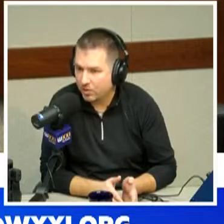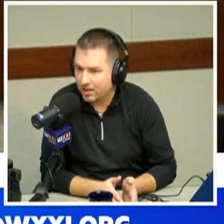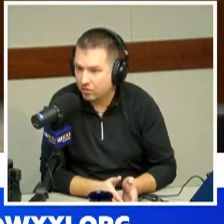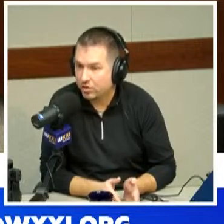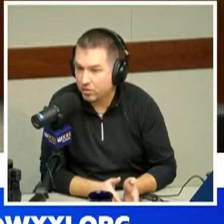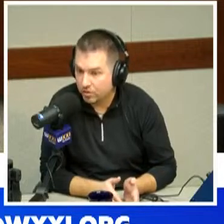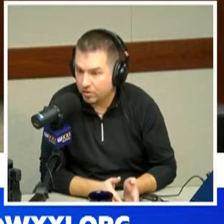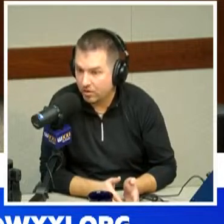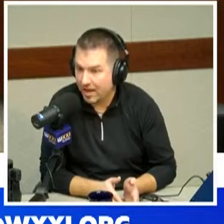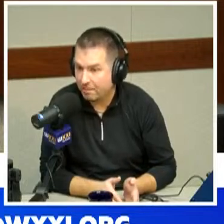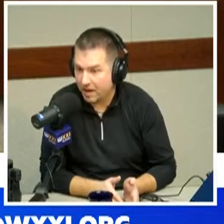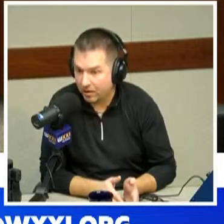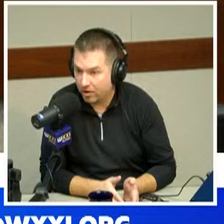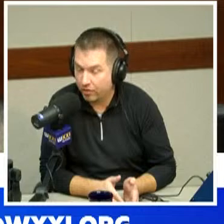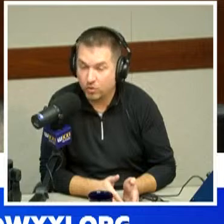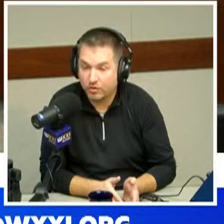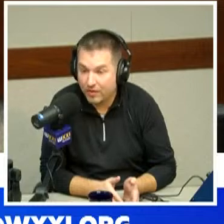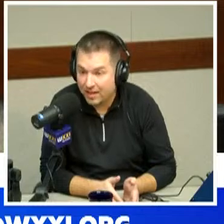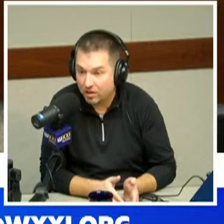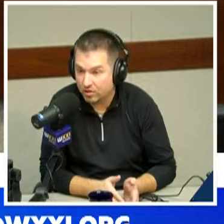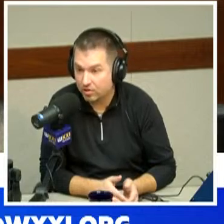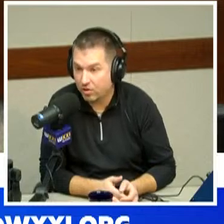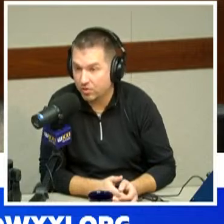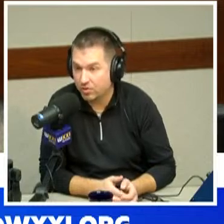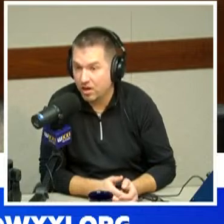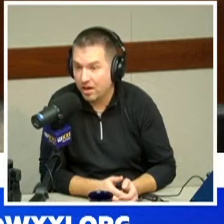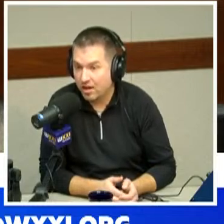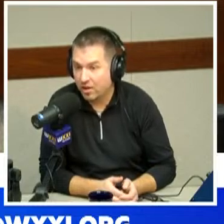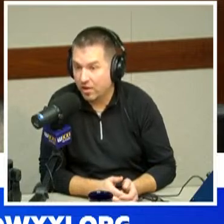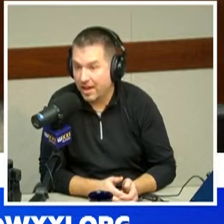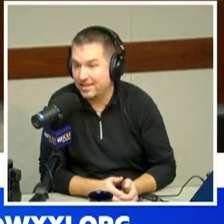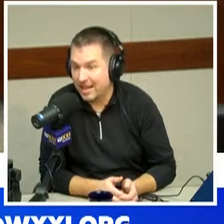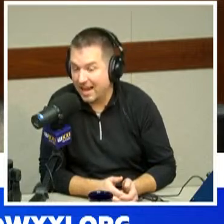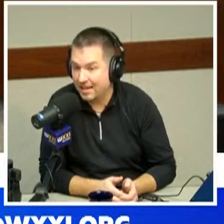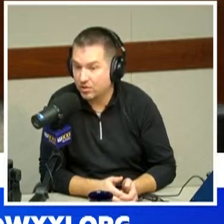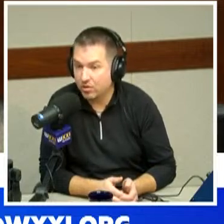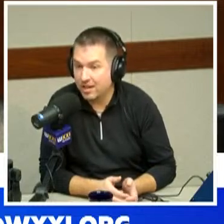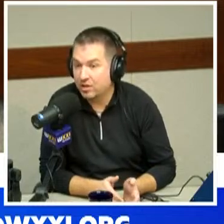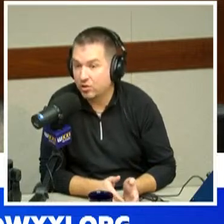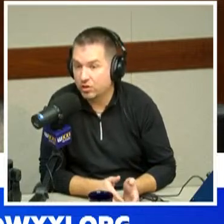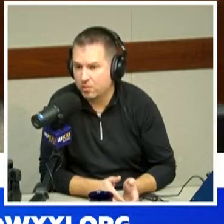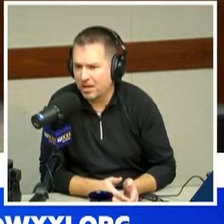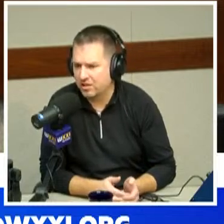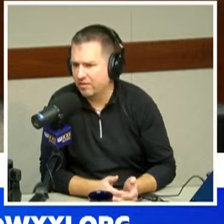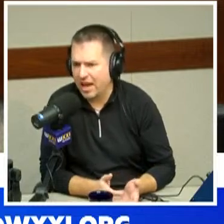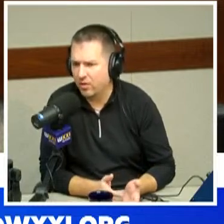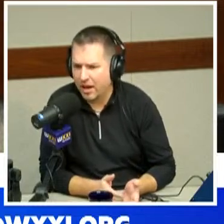we can reduce that barrier those fears those you know anxieties or the initial response of I don't